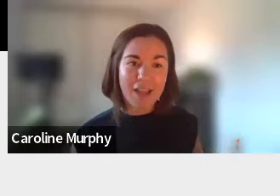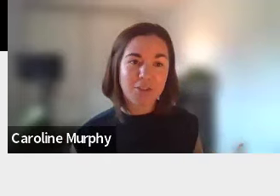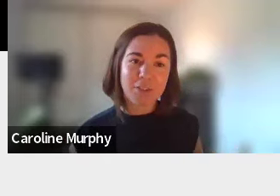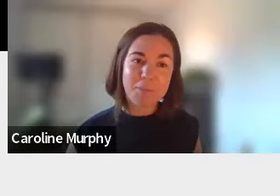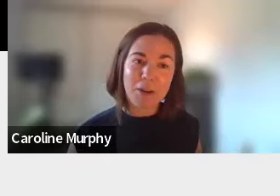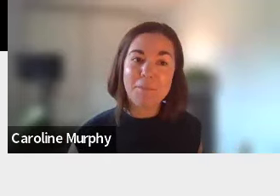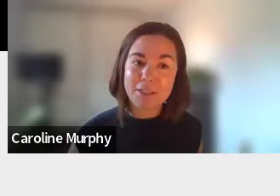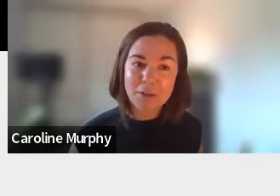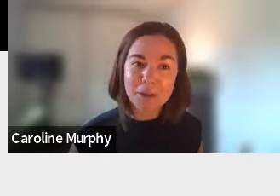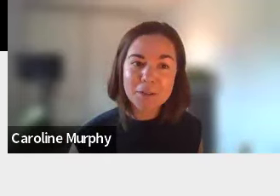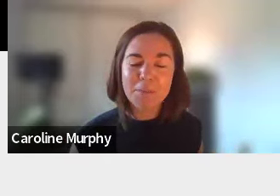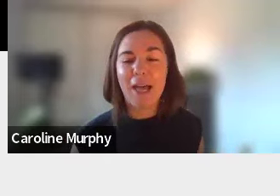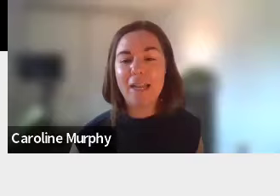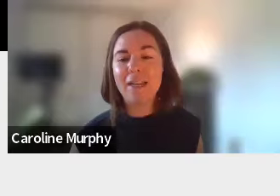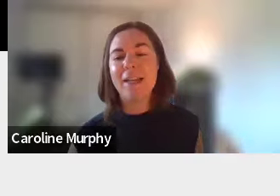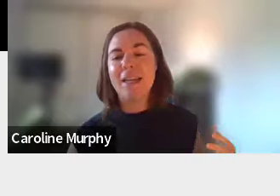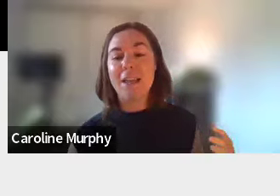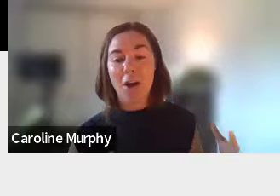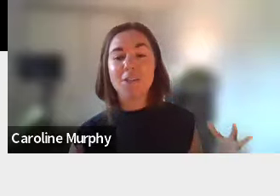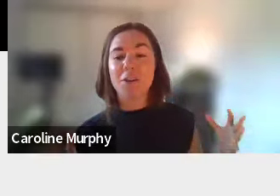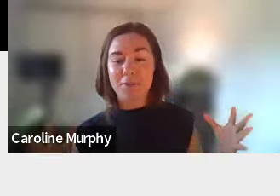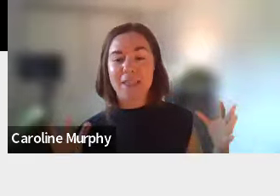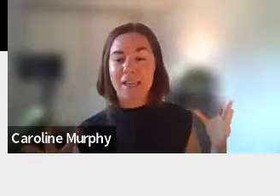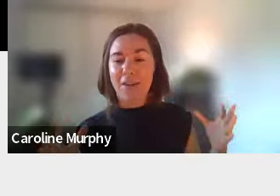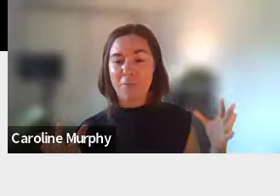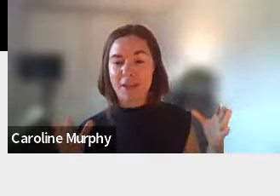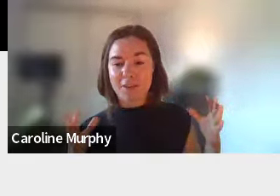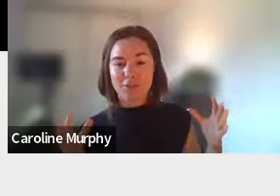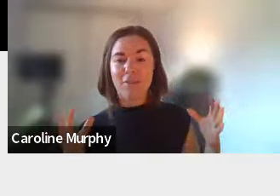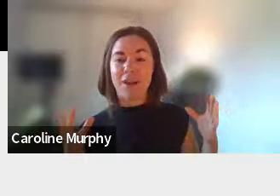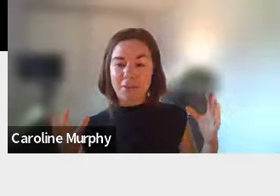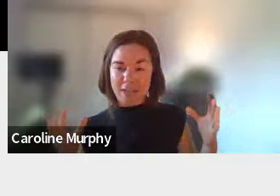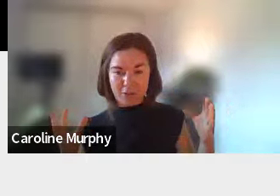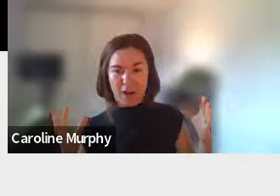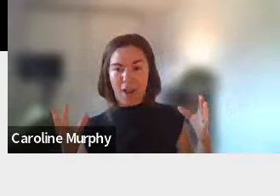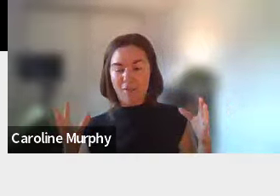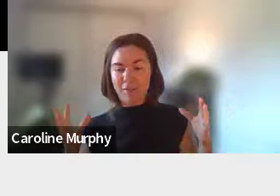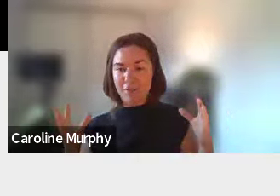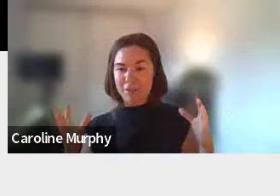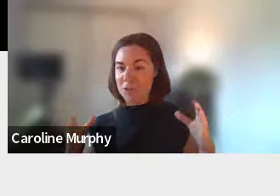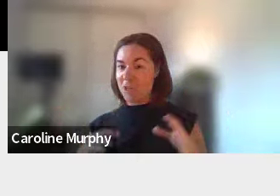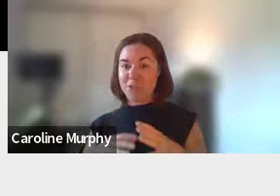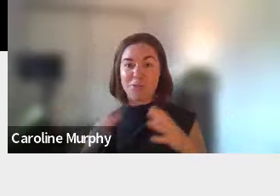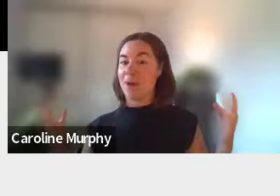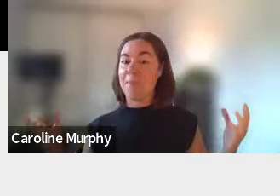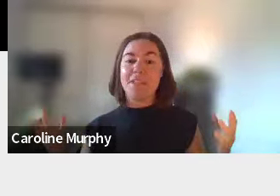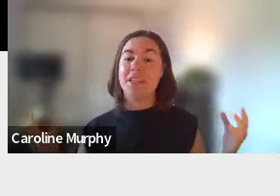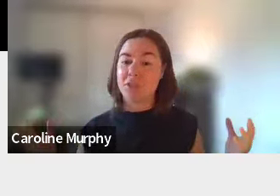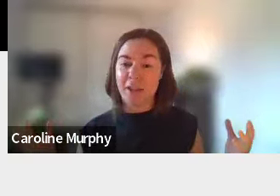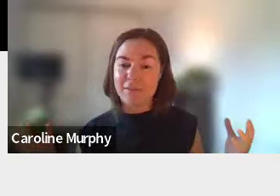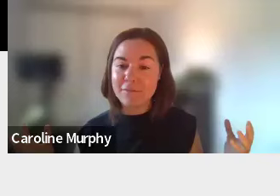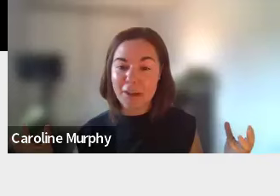occasionally pretty miserable but it also gave me a strong foundation, just through repetition